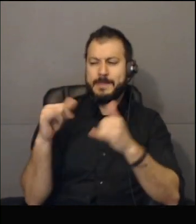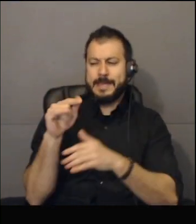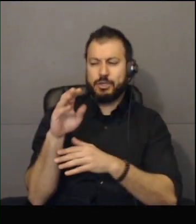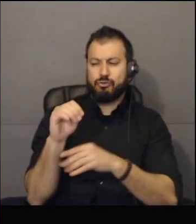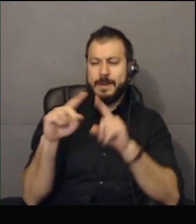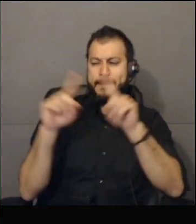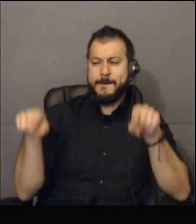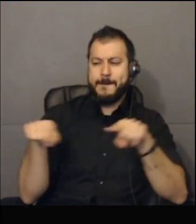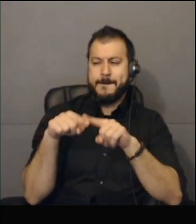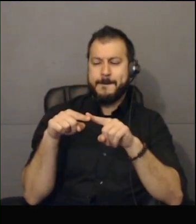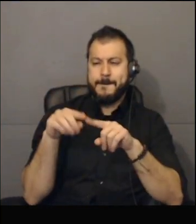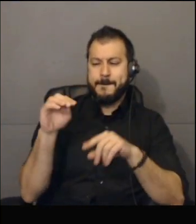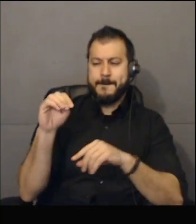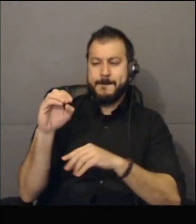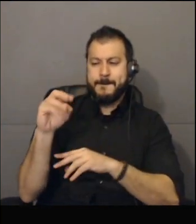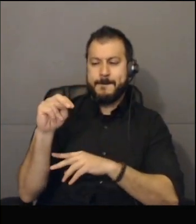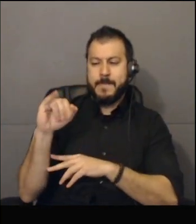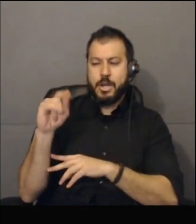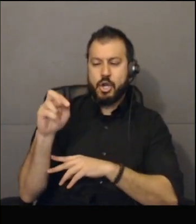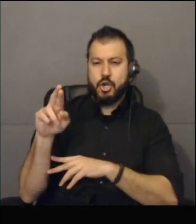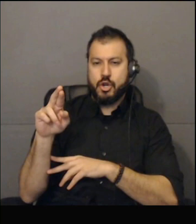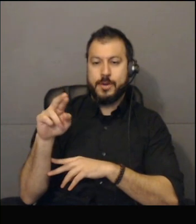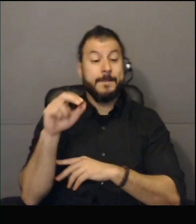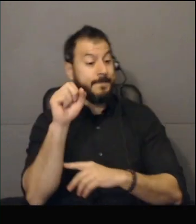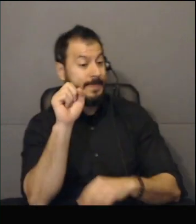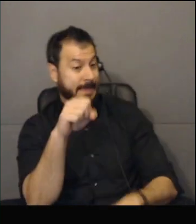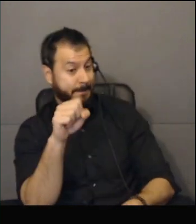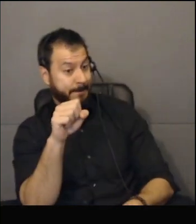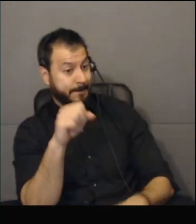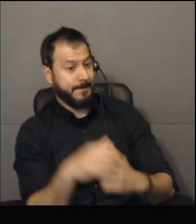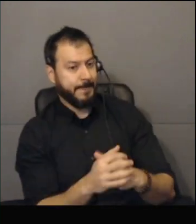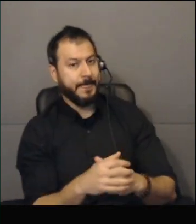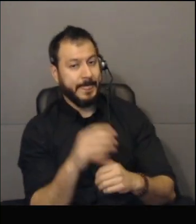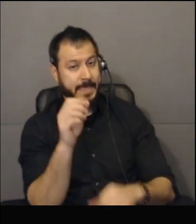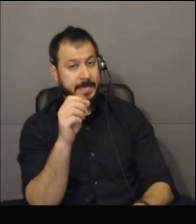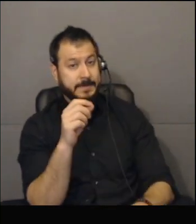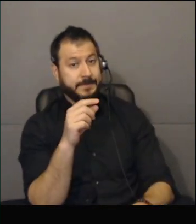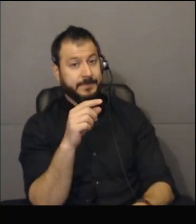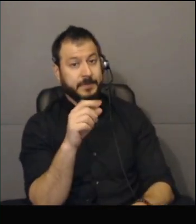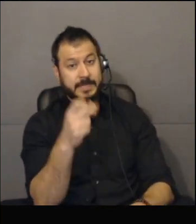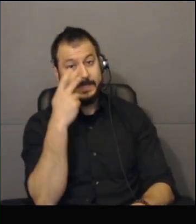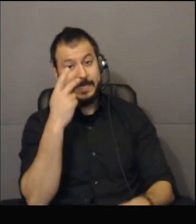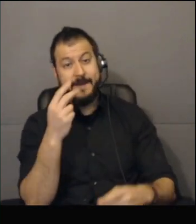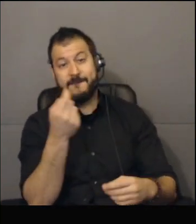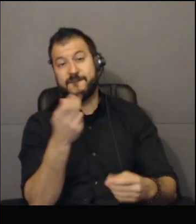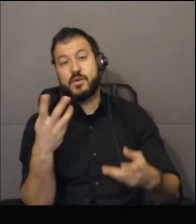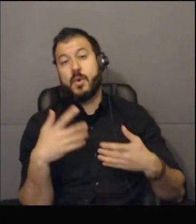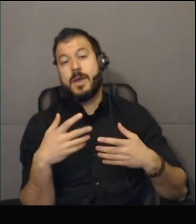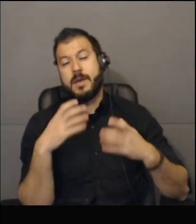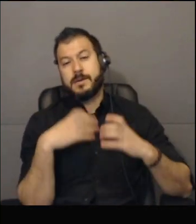Yeah. Here we are Lester, can you send me a couple of custom events for both regions?